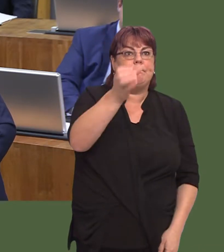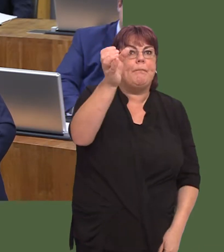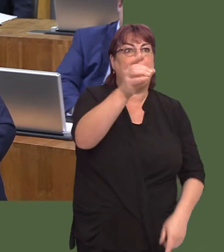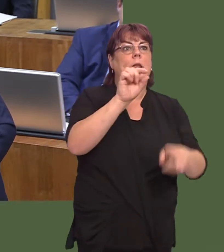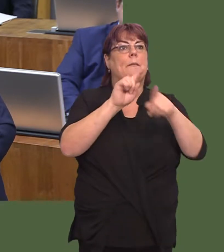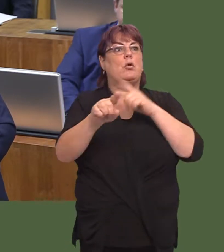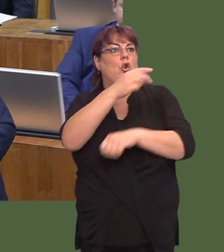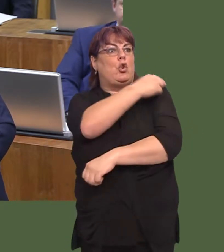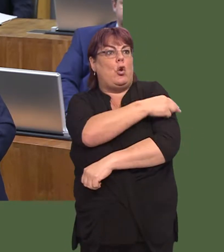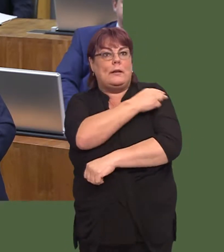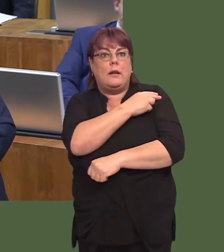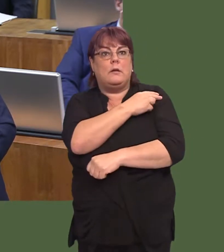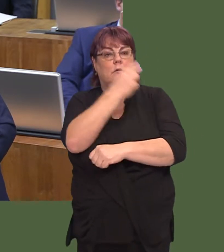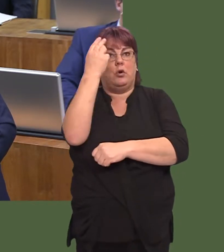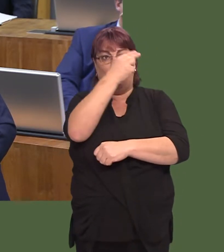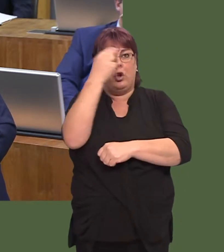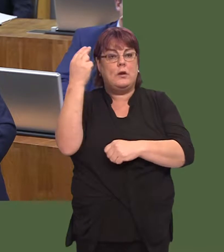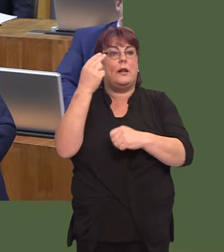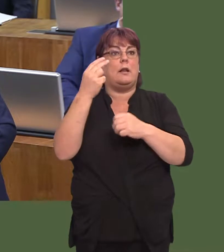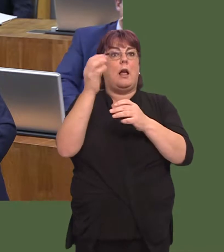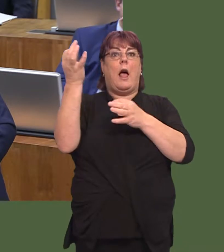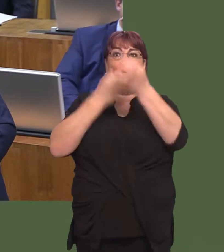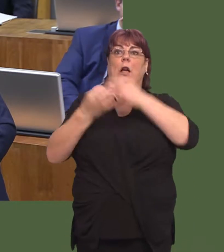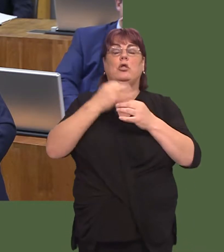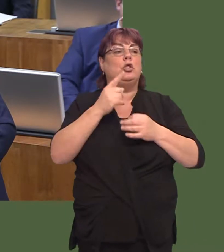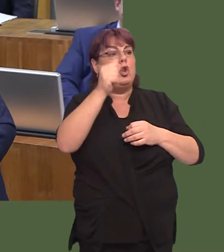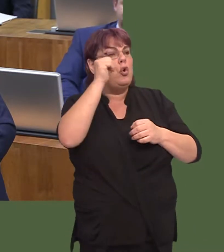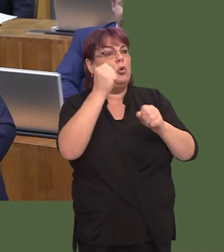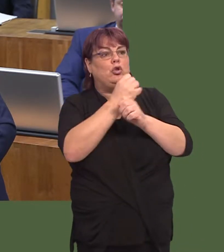And, do you know, what GPs say to usóand Iíve had this from one consultant who said